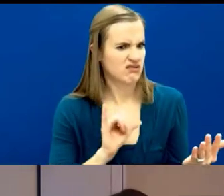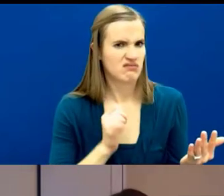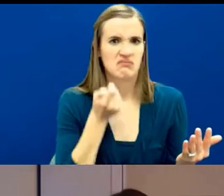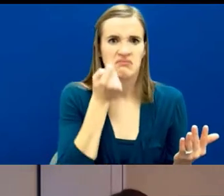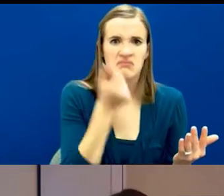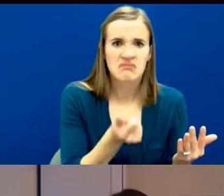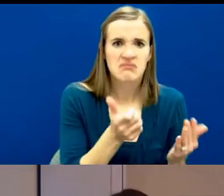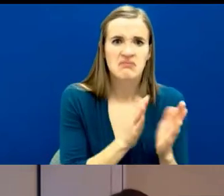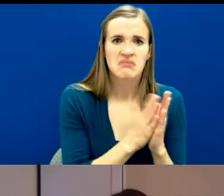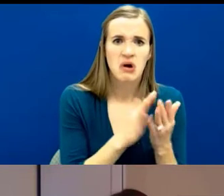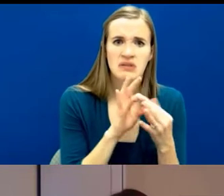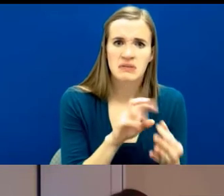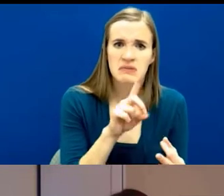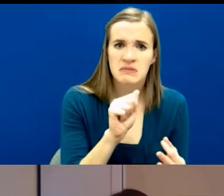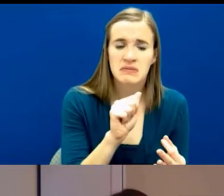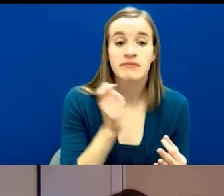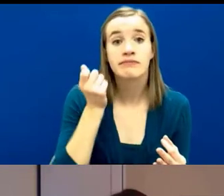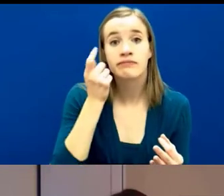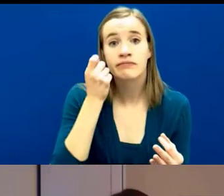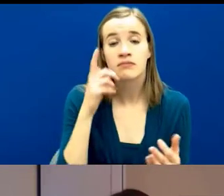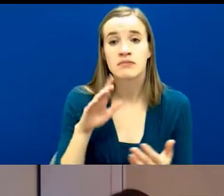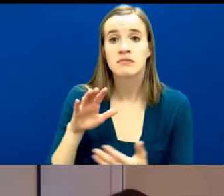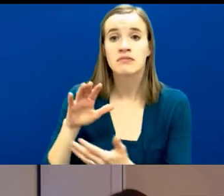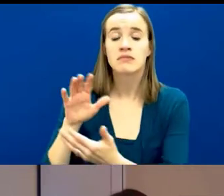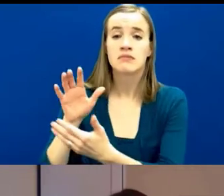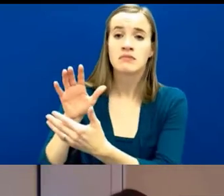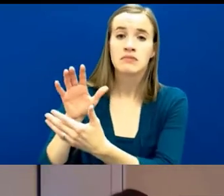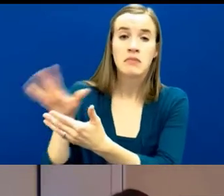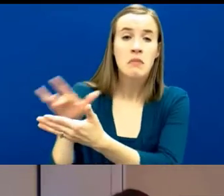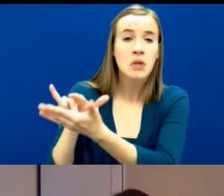really great middle grade novels that pretty recently have started dealing